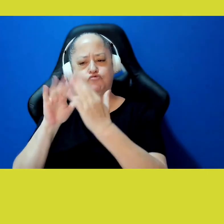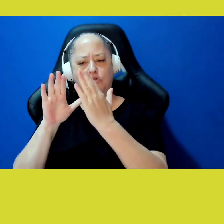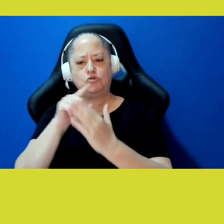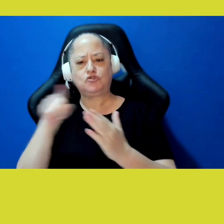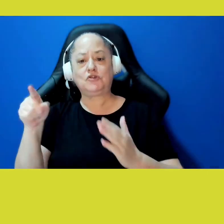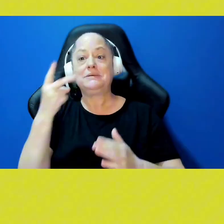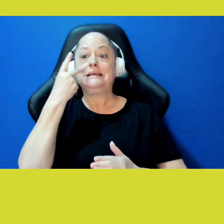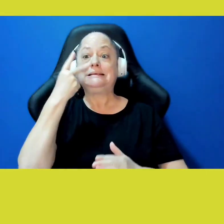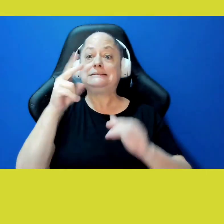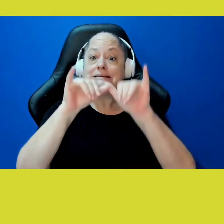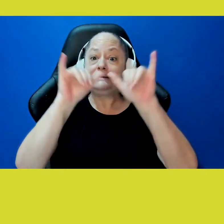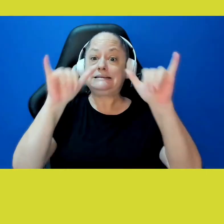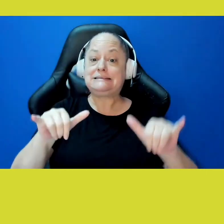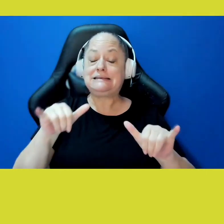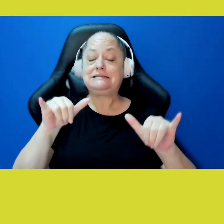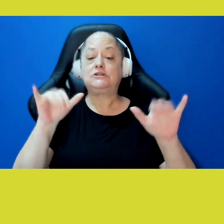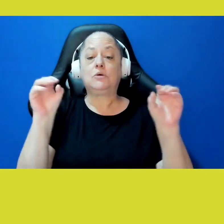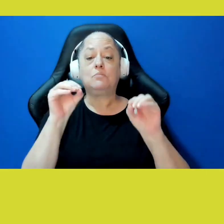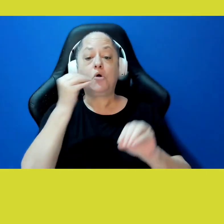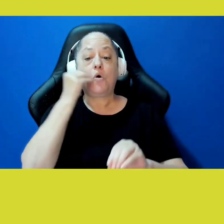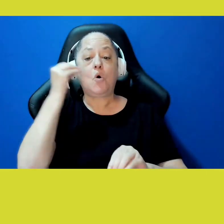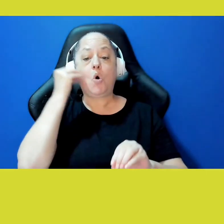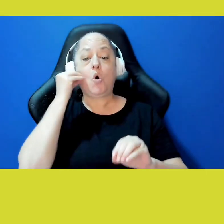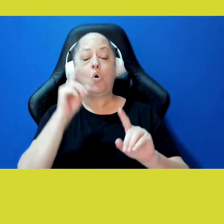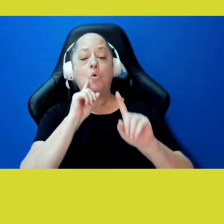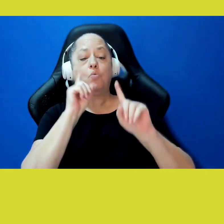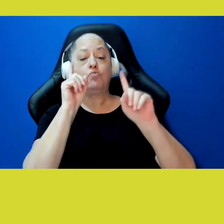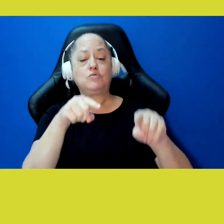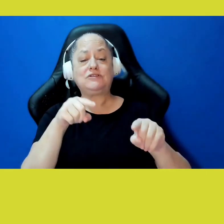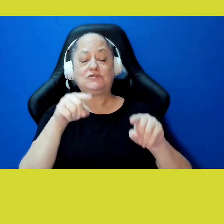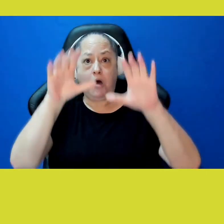and at homelessness responses systems as a whole we